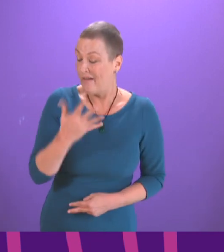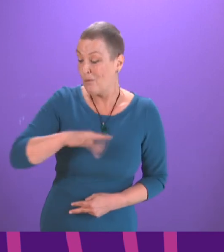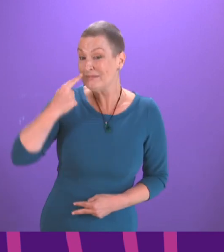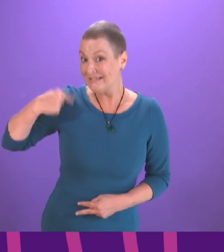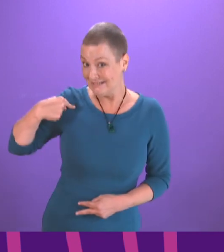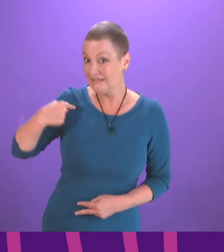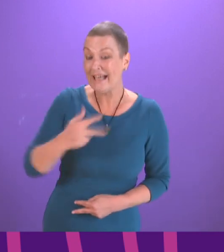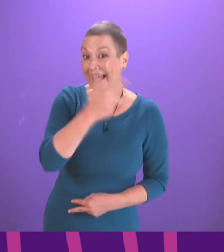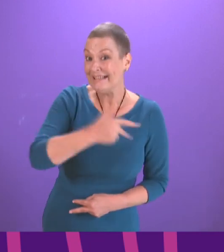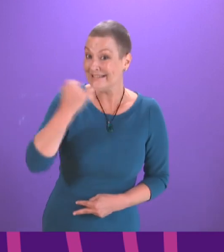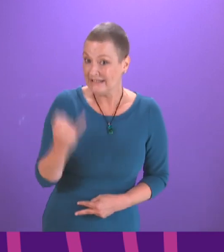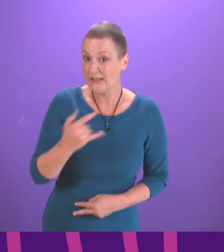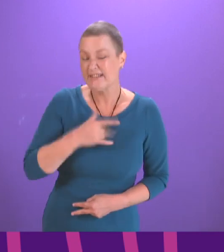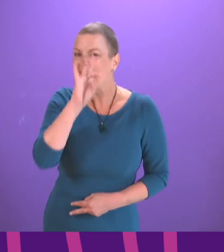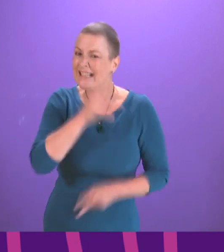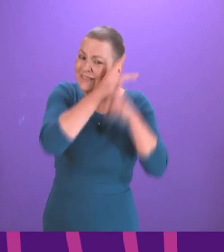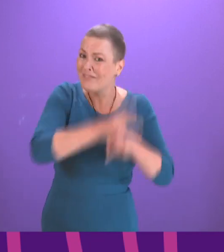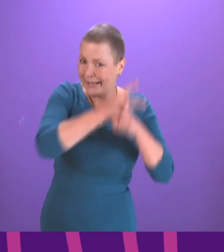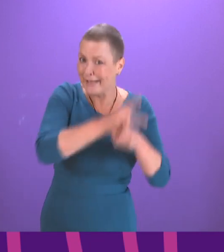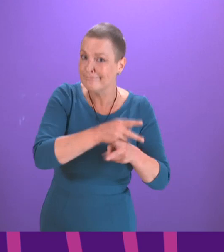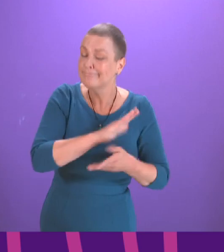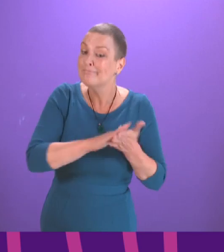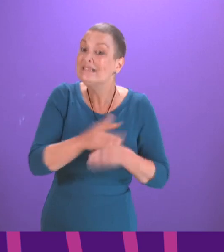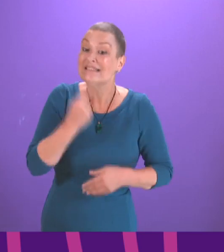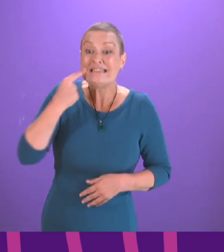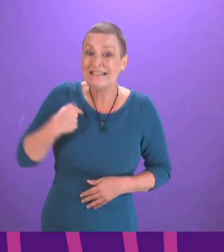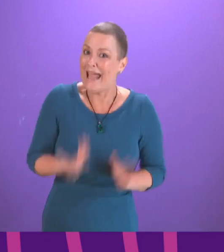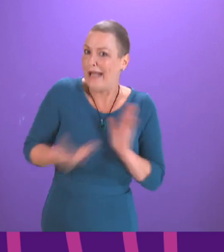and that 86 people are in intensive care, which is one more than yesterday.